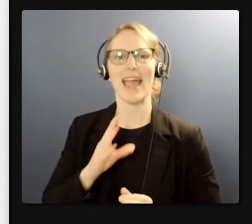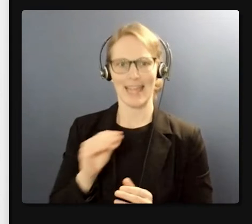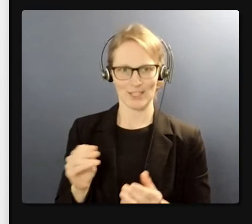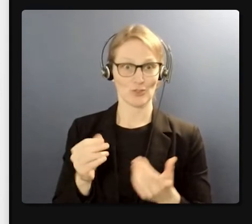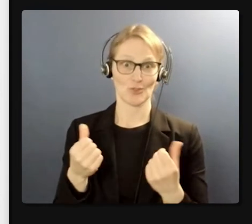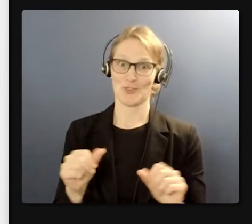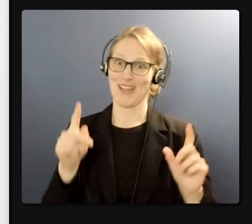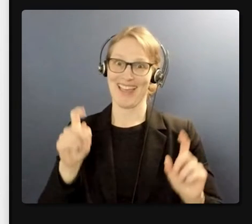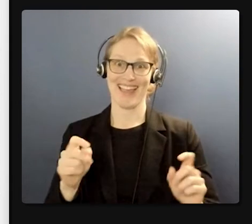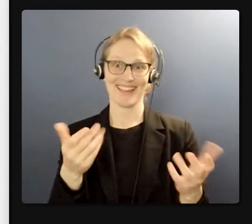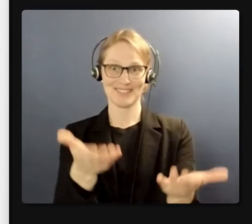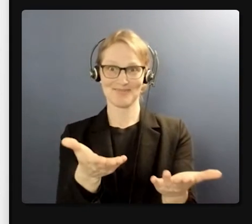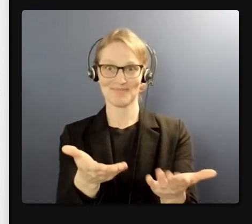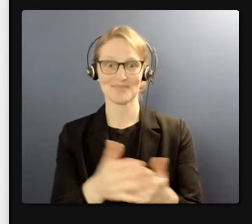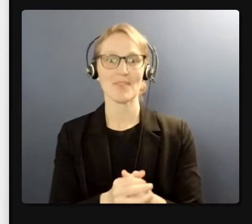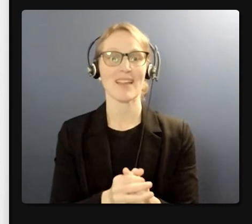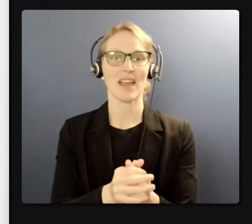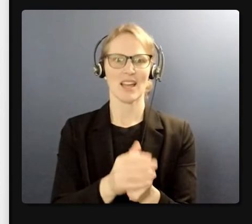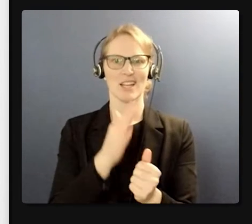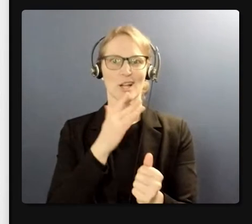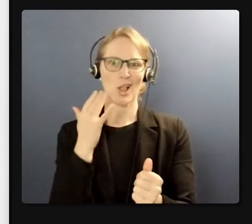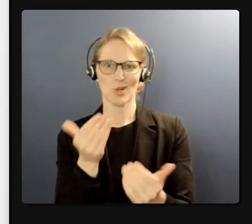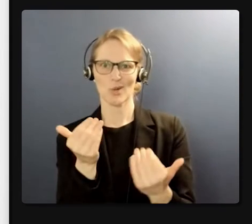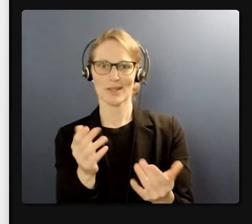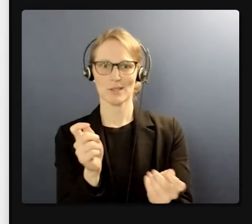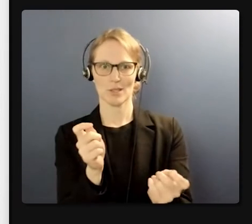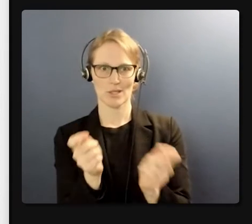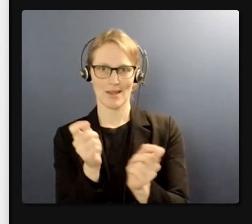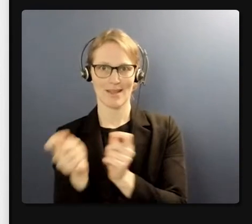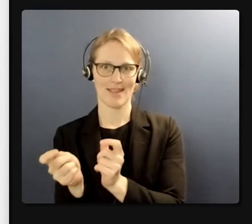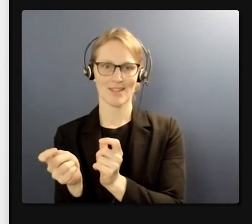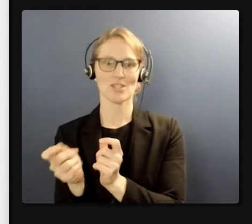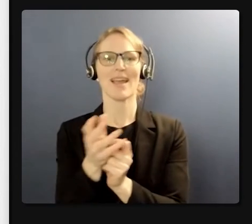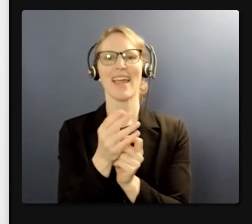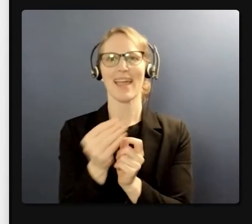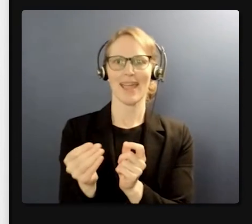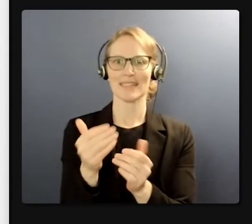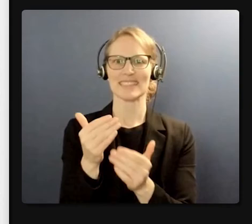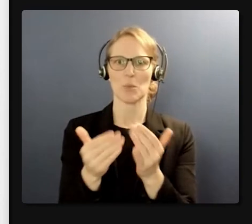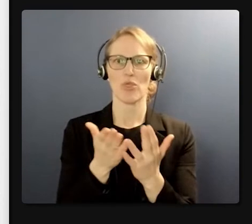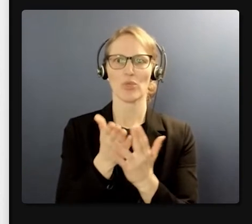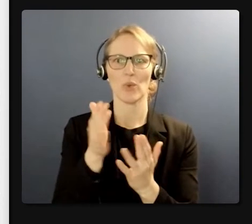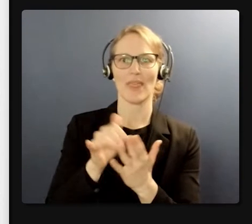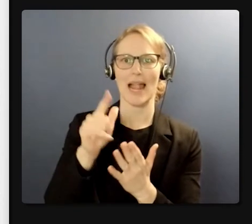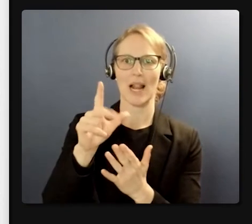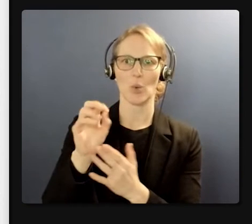And here it is. Let's just change the color and step through the LOD chain.